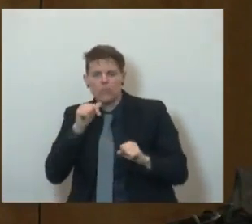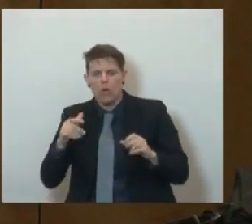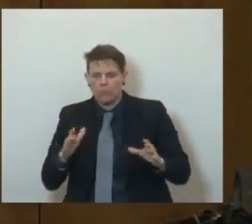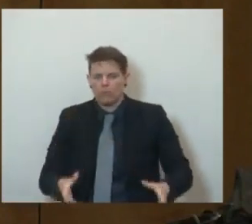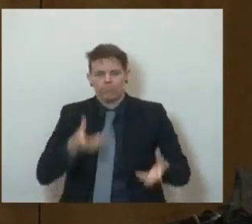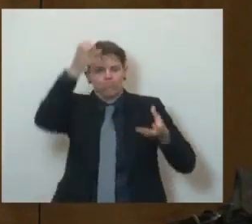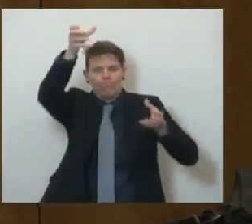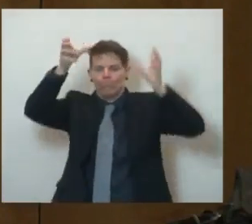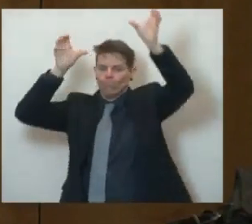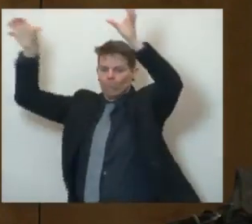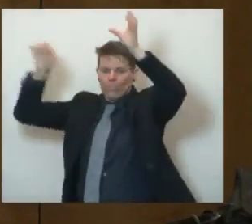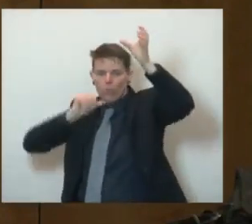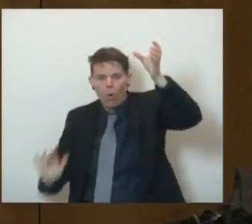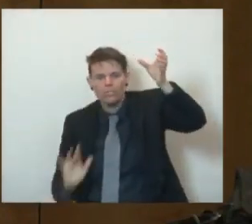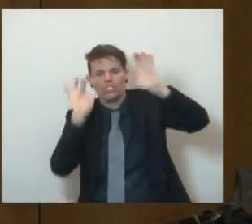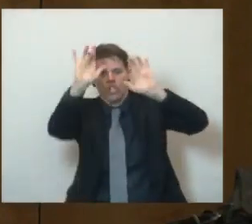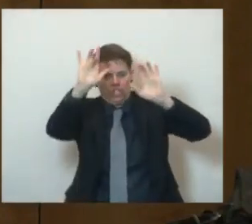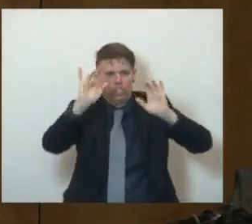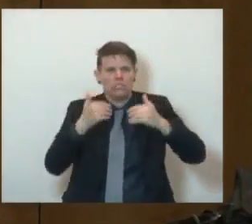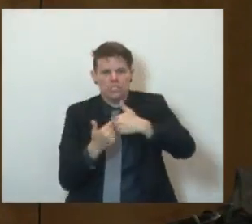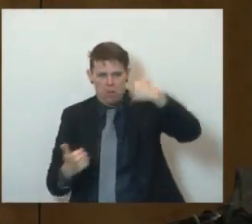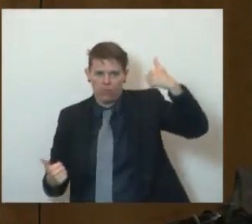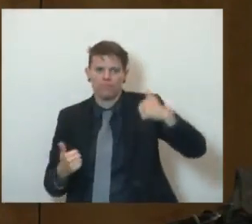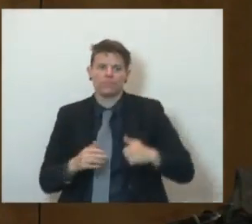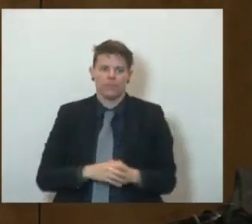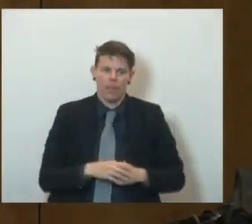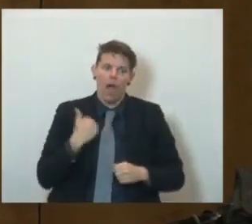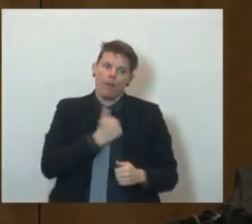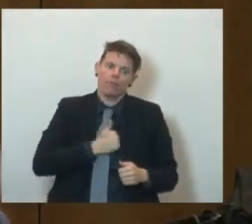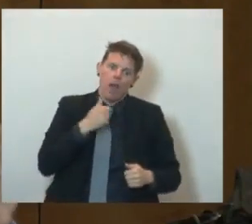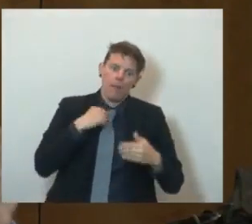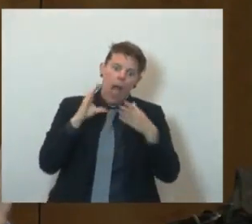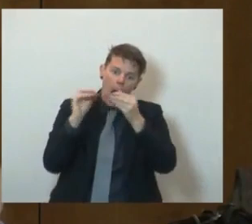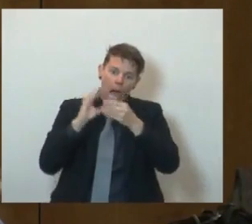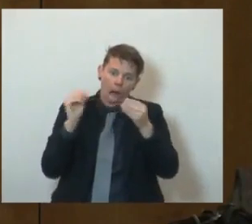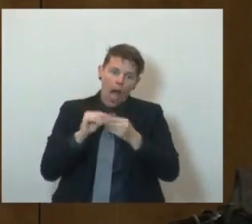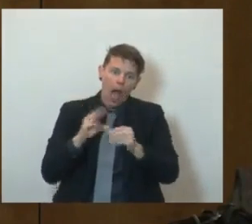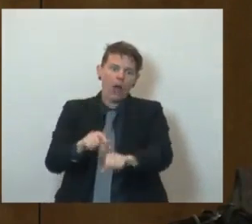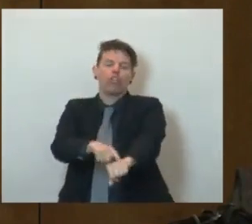LET’S BE MORE THOROUGH ABOUT KEEPING THOSE PRODUCTS. WELL OUT OF THE REACH OF SMALL KIDS.